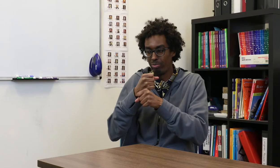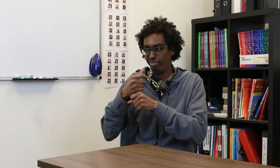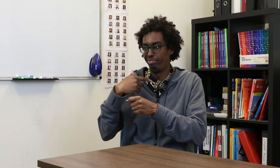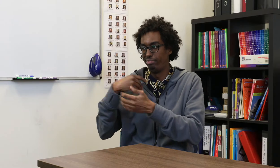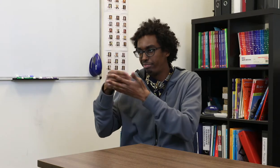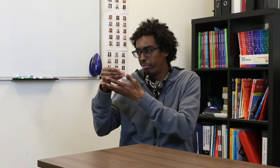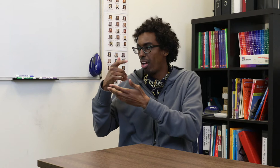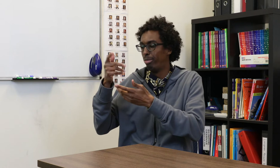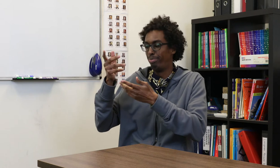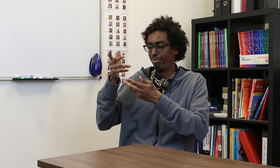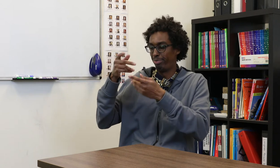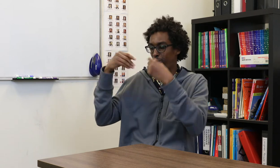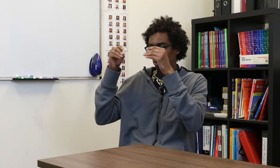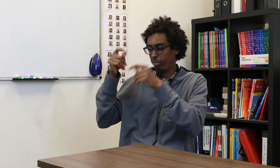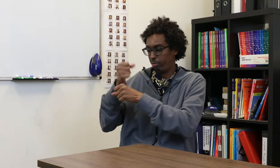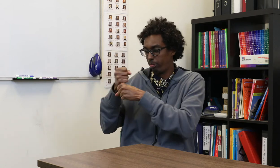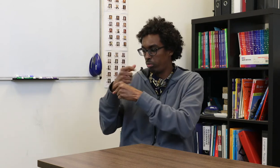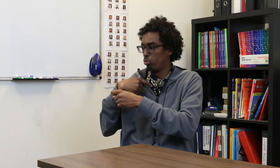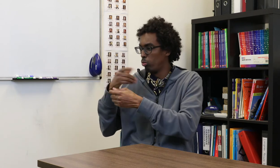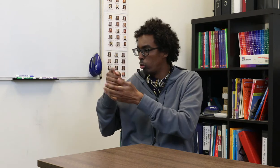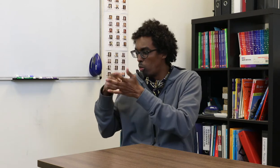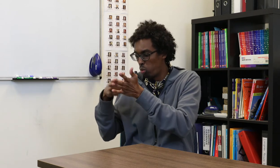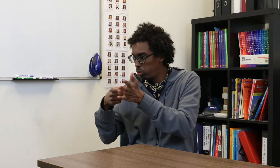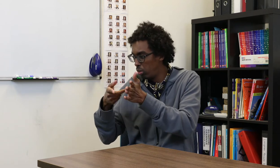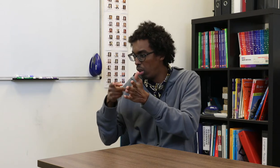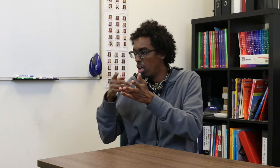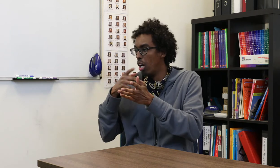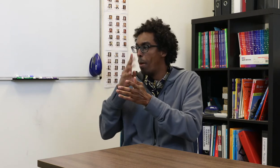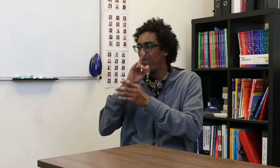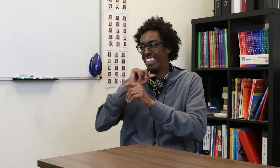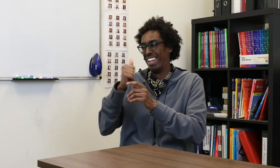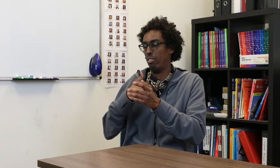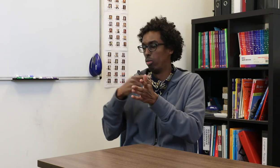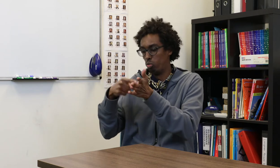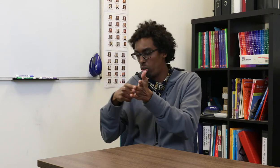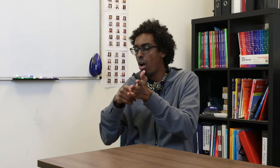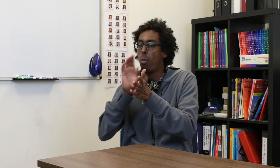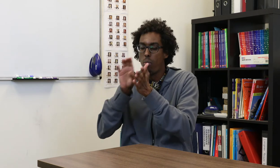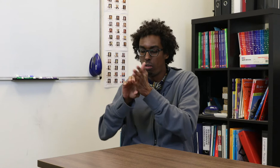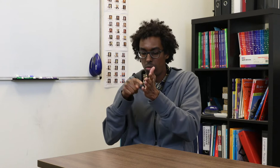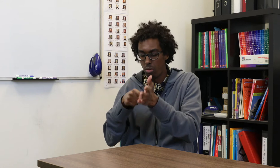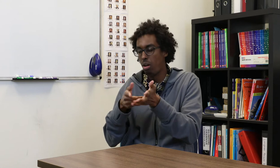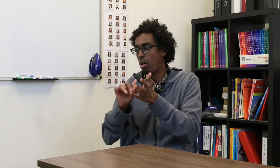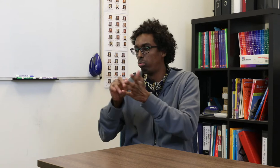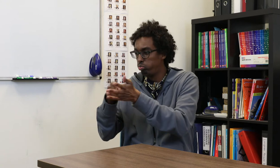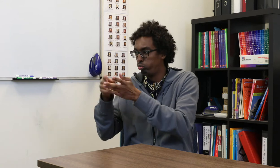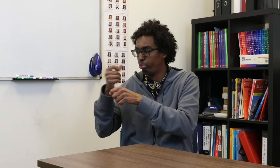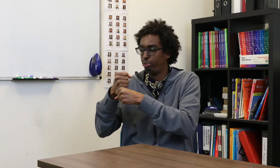When I order coffee or go shopping, I don't speak.I show a picture or point and that's how I get my drink.